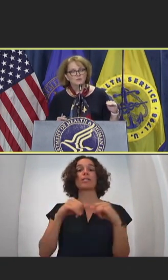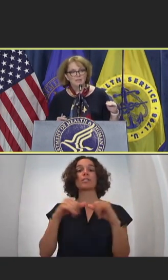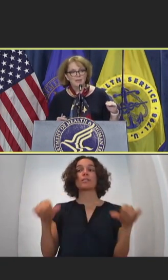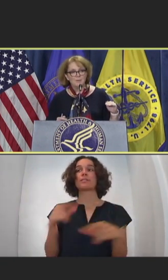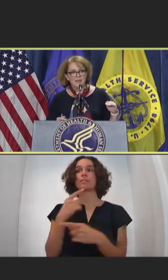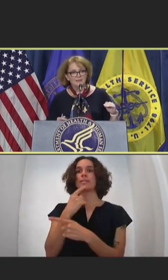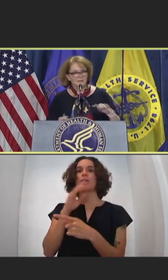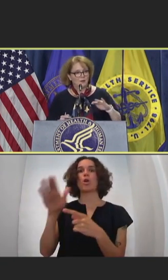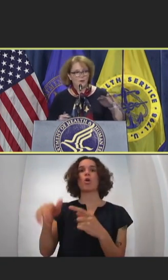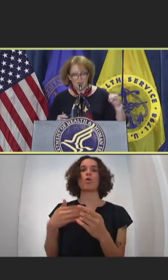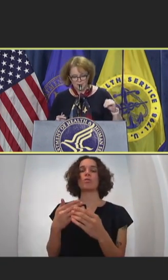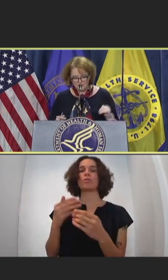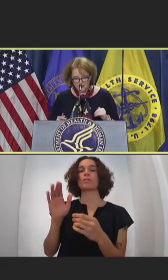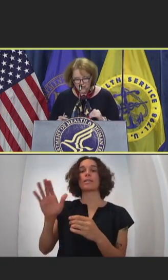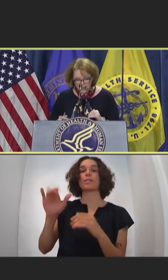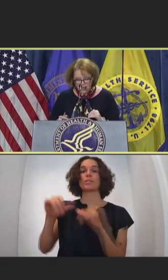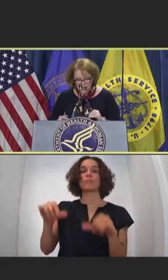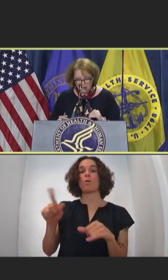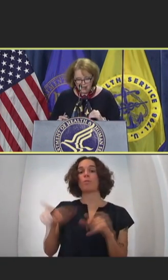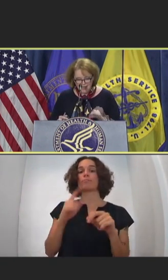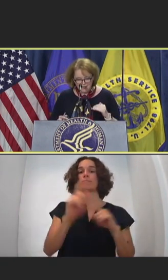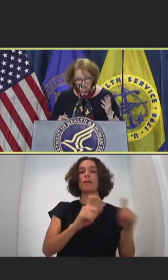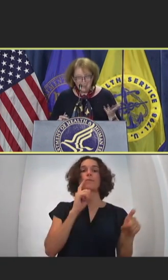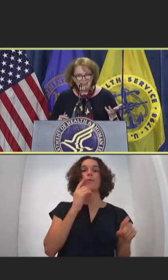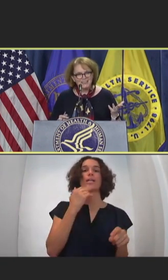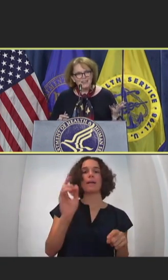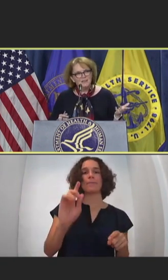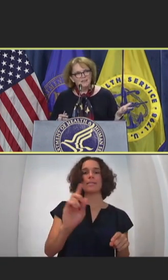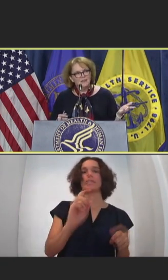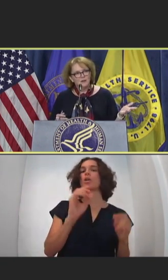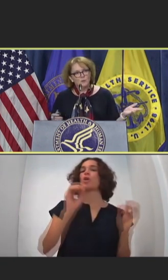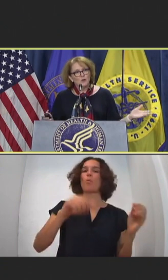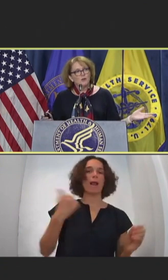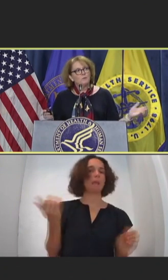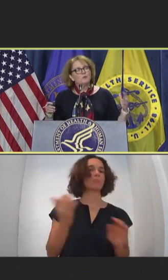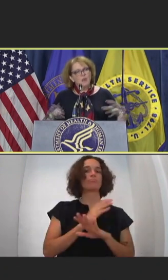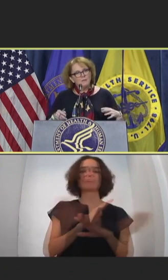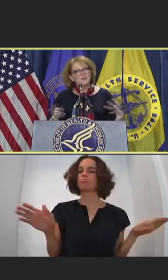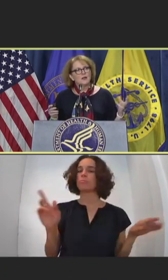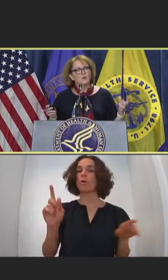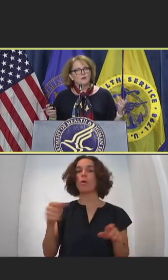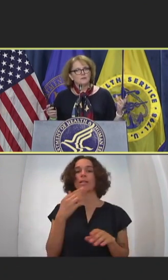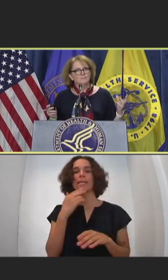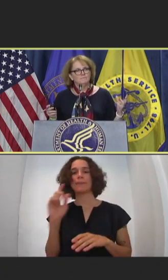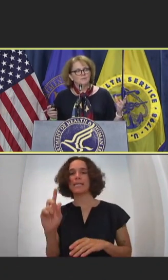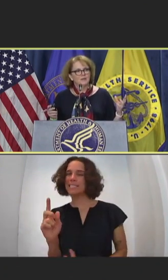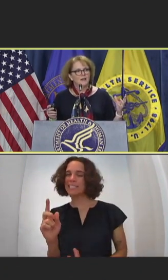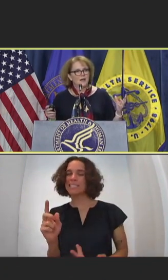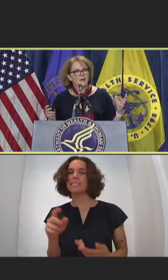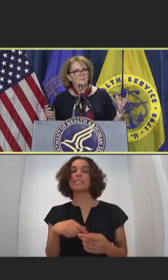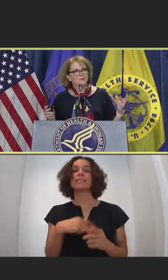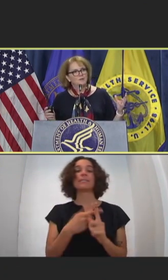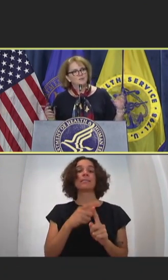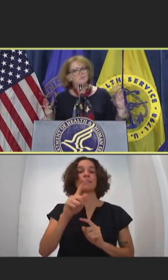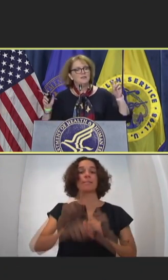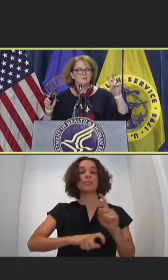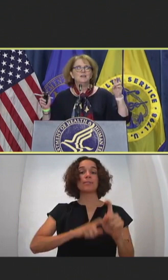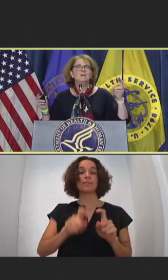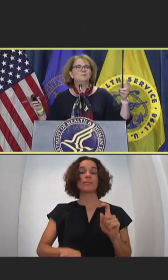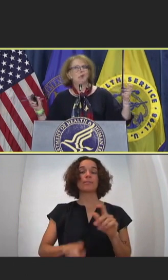diabetics and no one else. And in fact, there were prompts that were dummy -- dumb prompts,